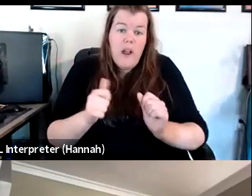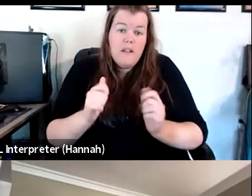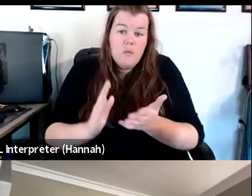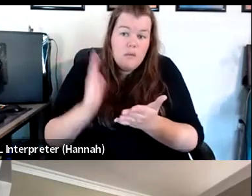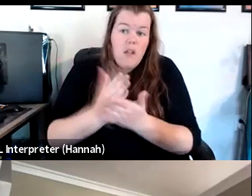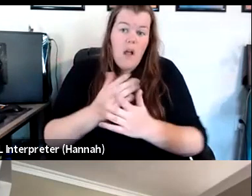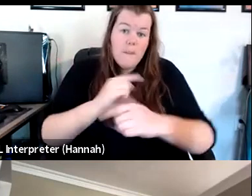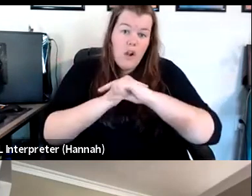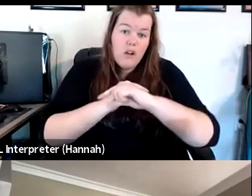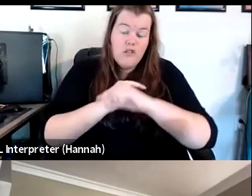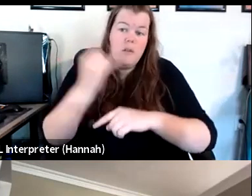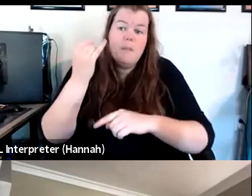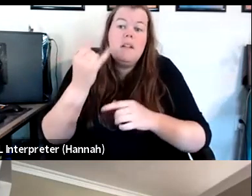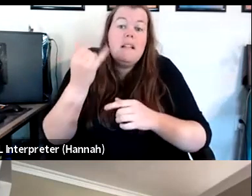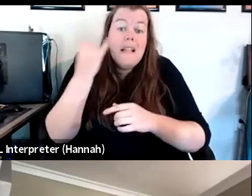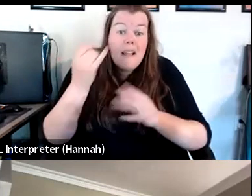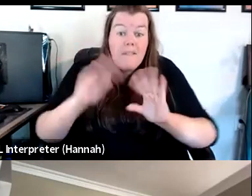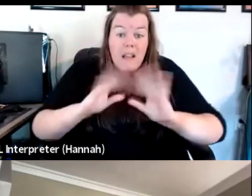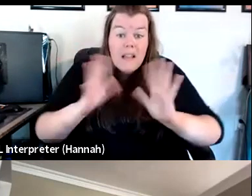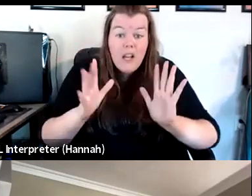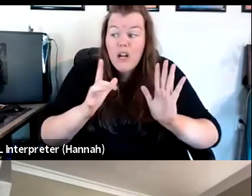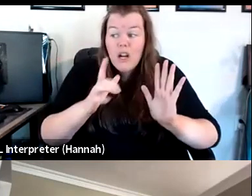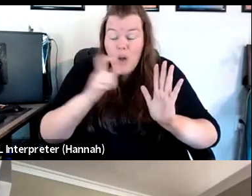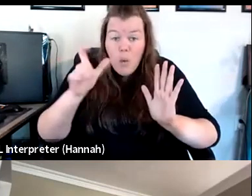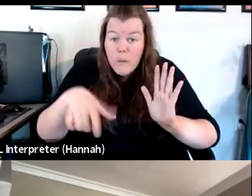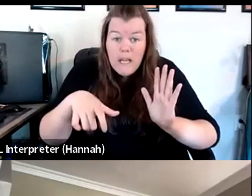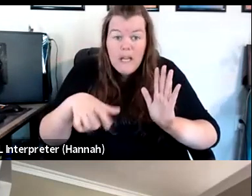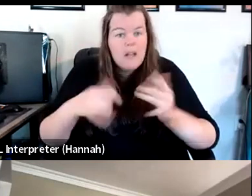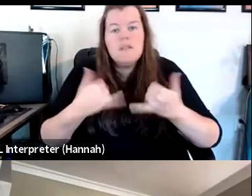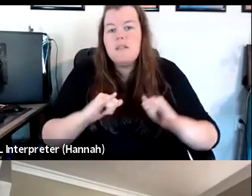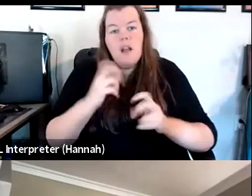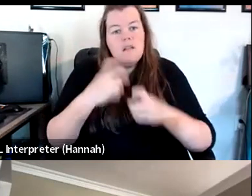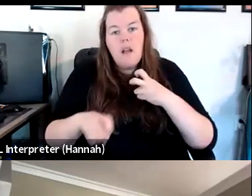it's very clear that they either weren't necessary in the first place or are no longer necessary.